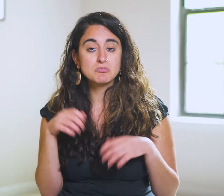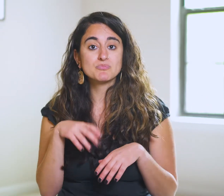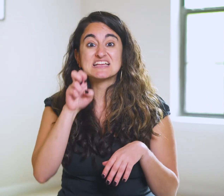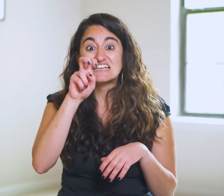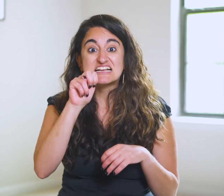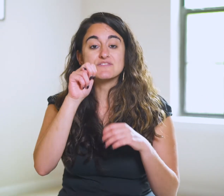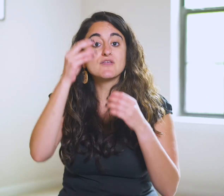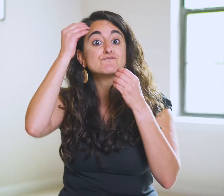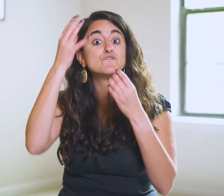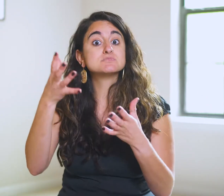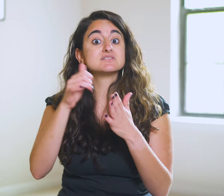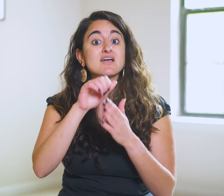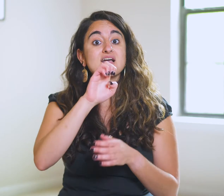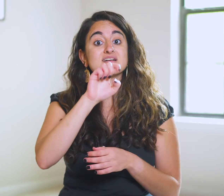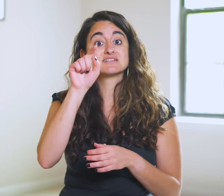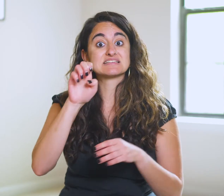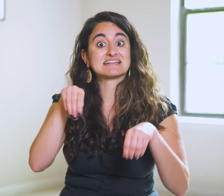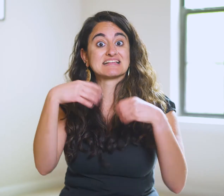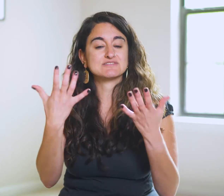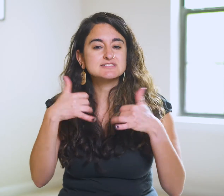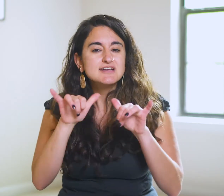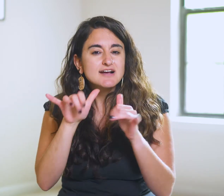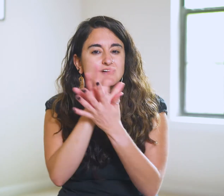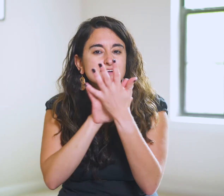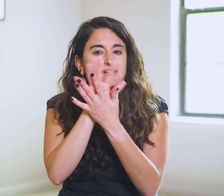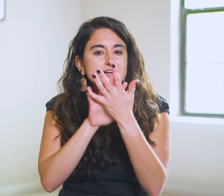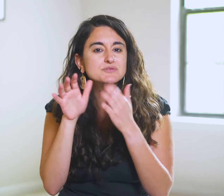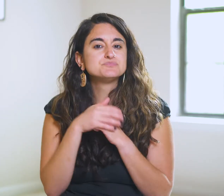even the details Ezekiel gives make things more uncertain.